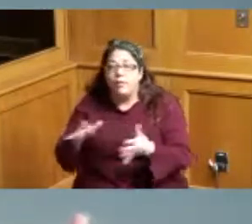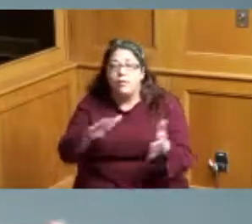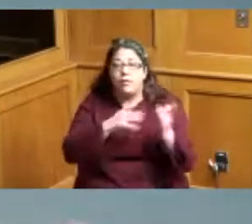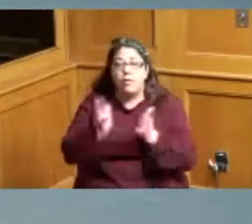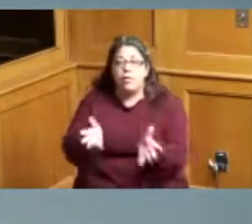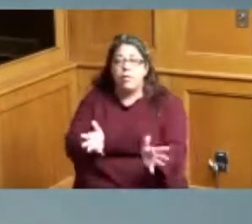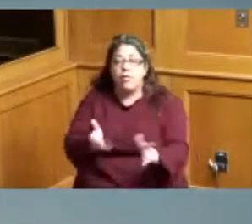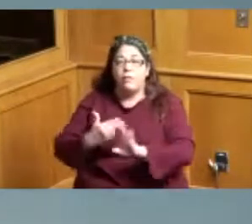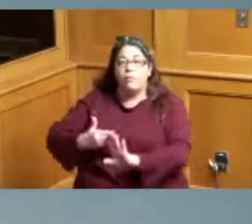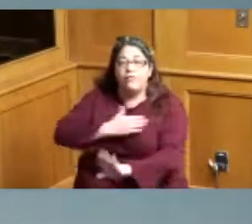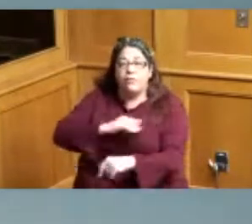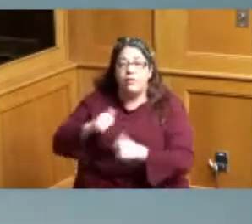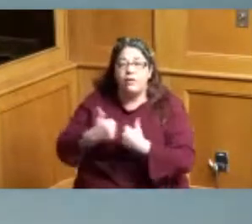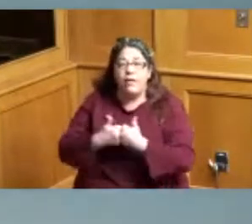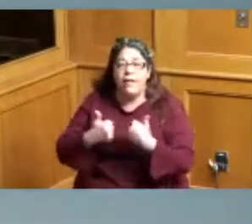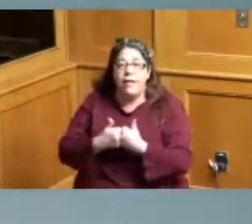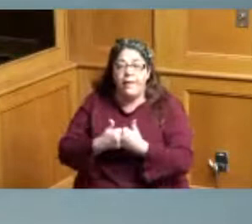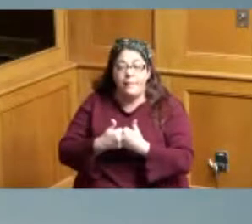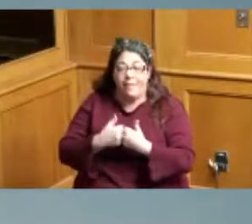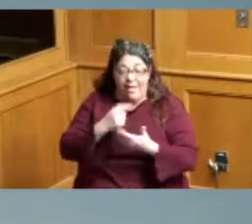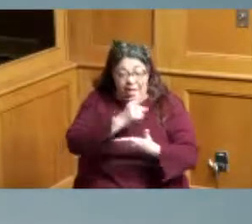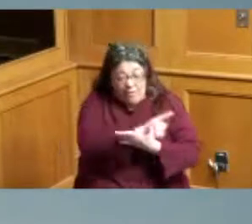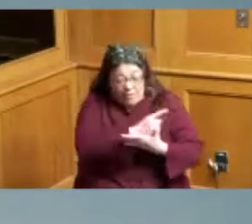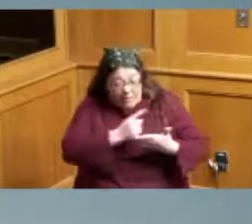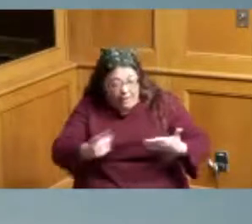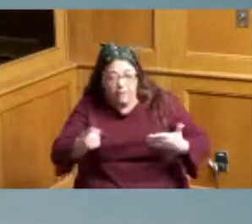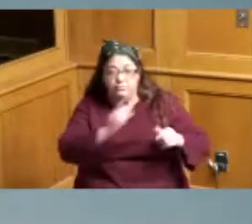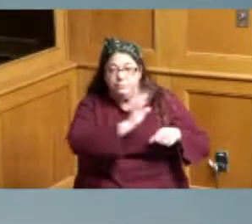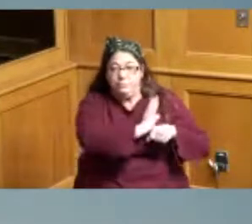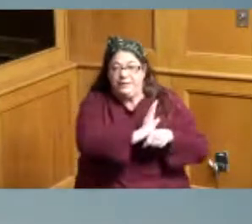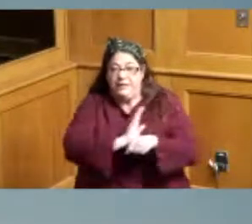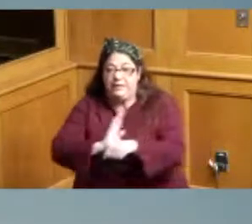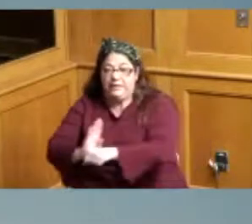lot of things going on just that entire weekend so we talked with some partners earlier this morning